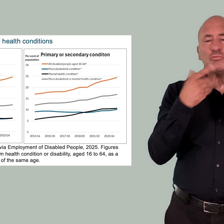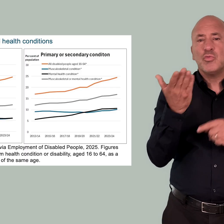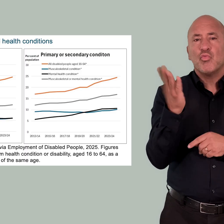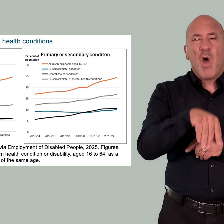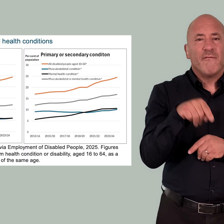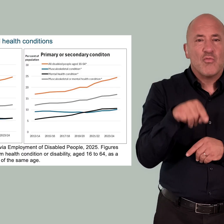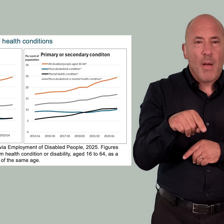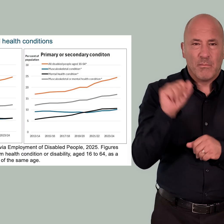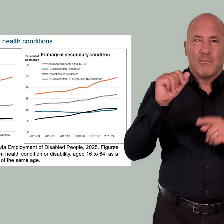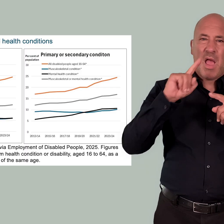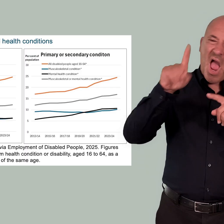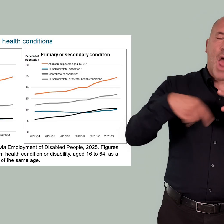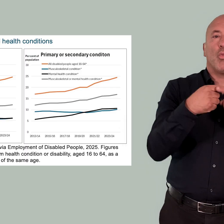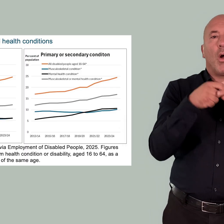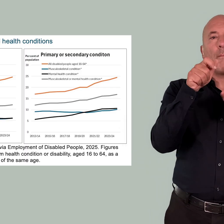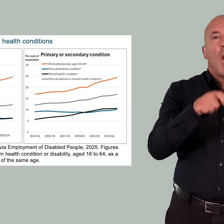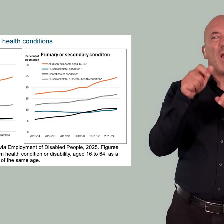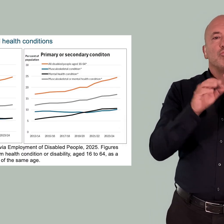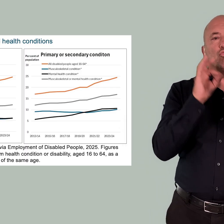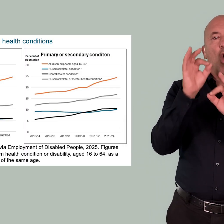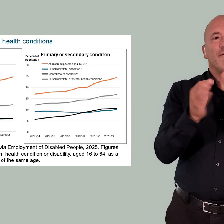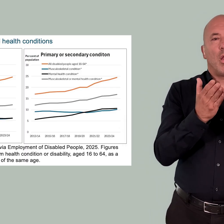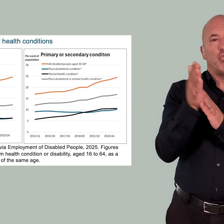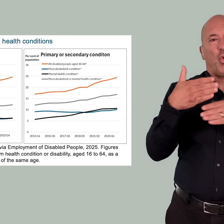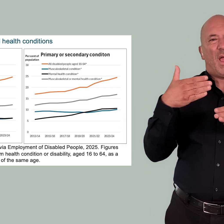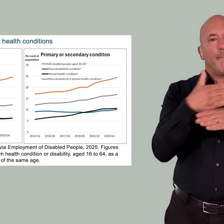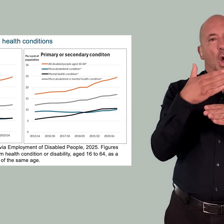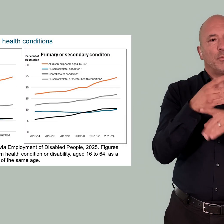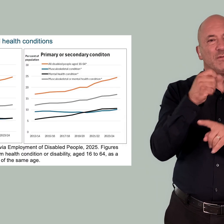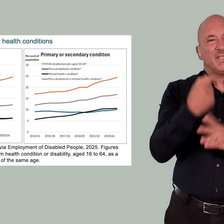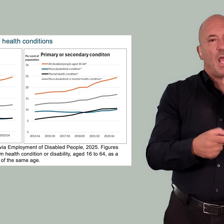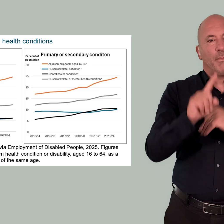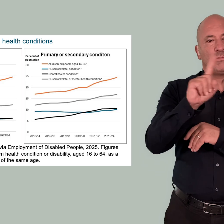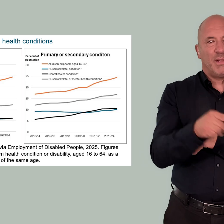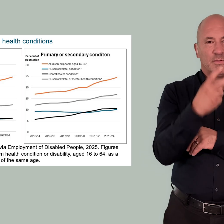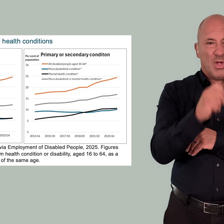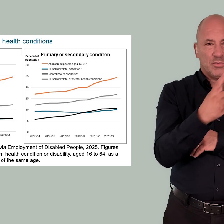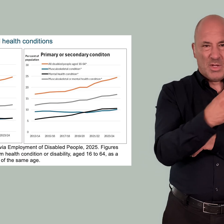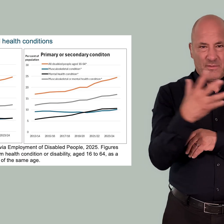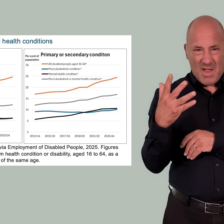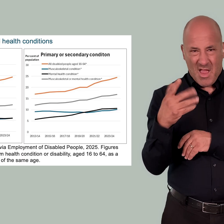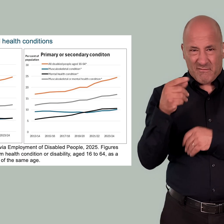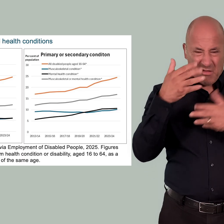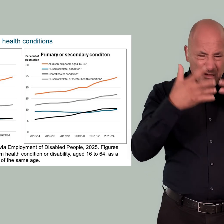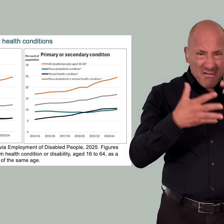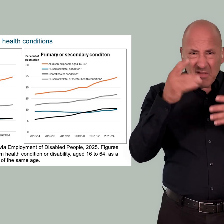Source: Annual Population Survey via Employment of Disabled People, 2025.